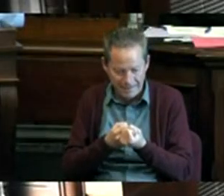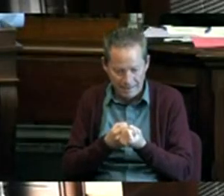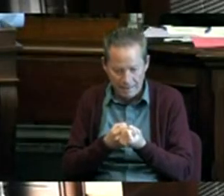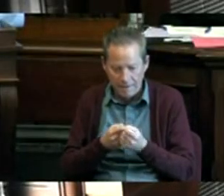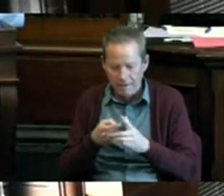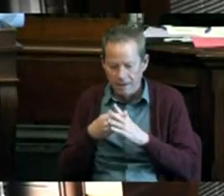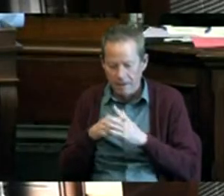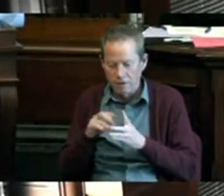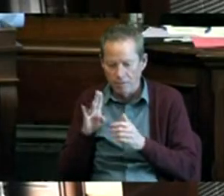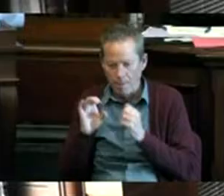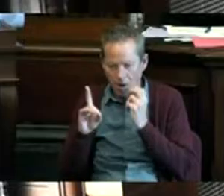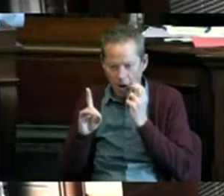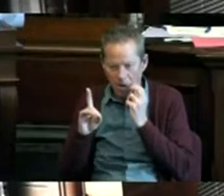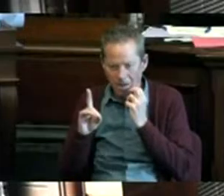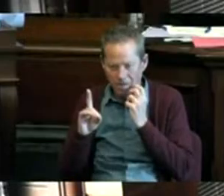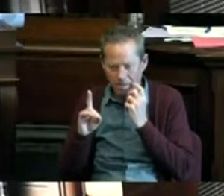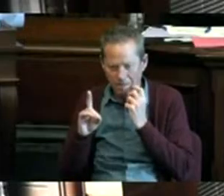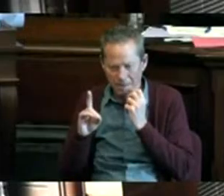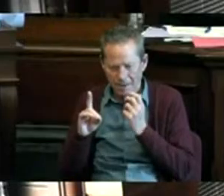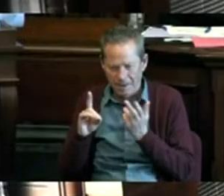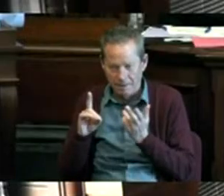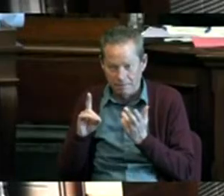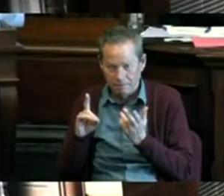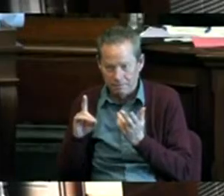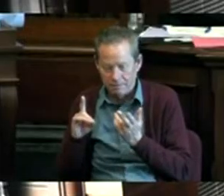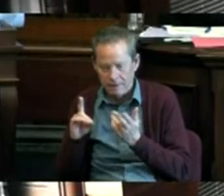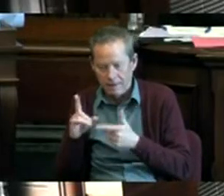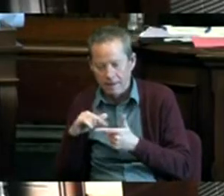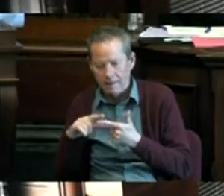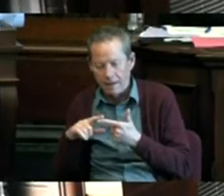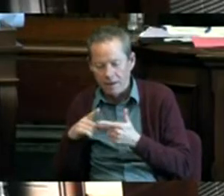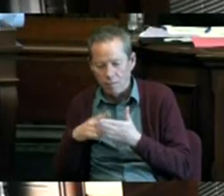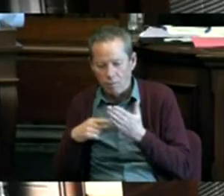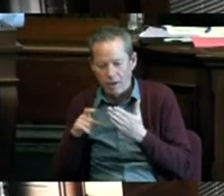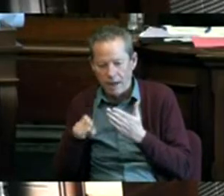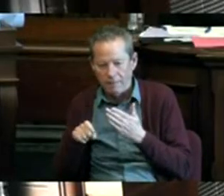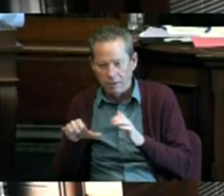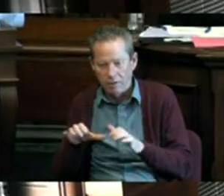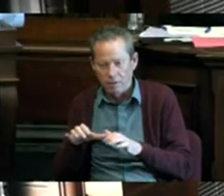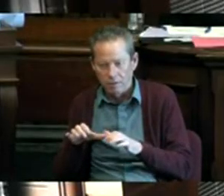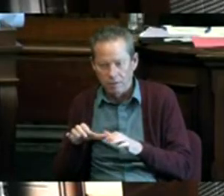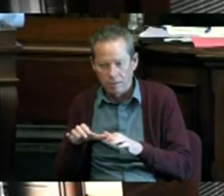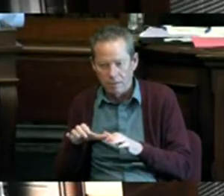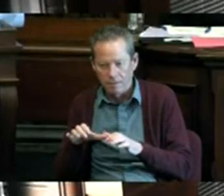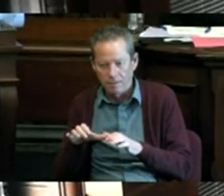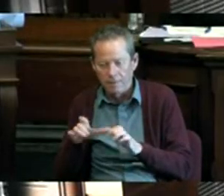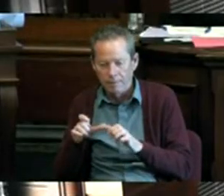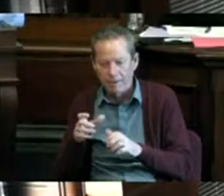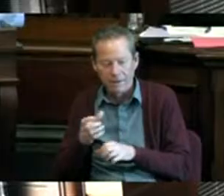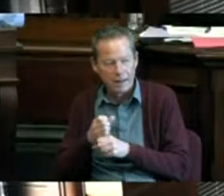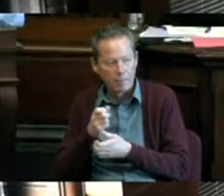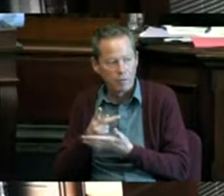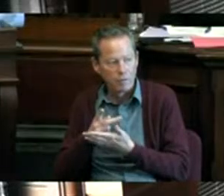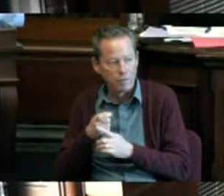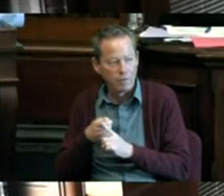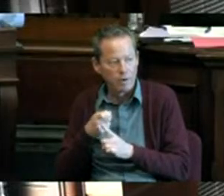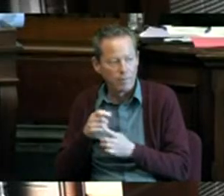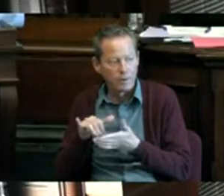costs that we're looking to finance, that we're looking to issue the ban for. So we'll